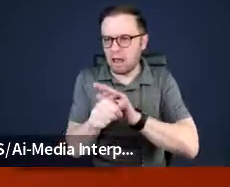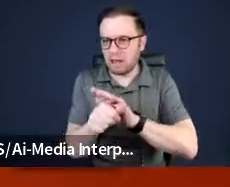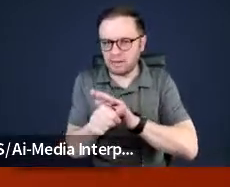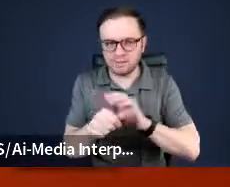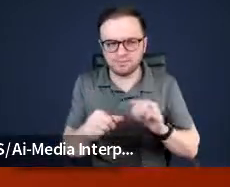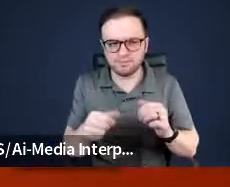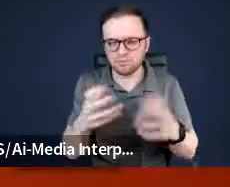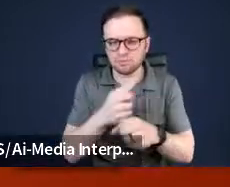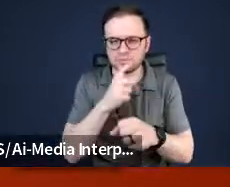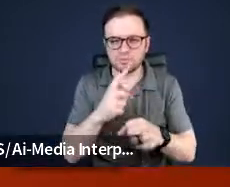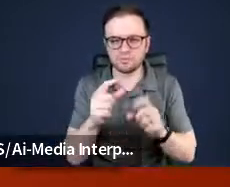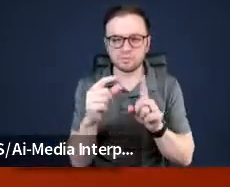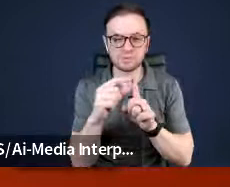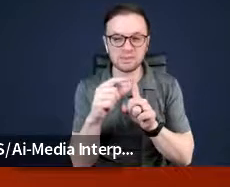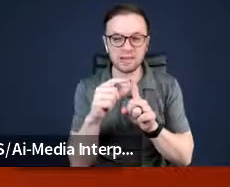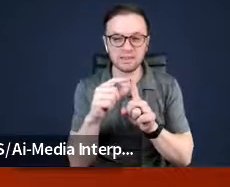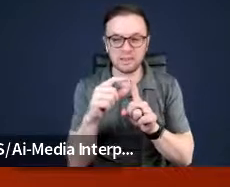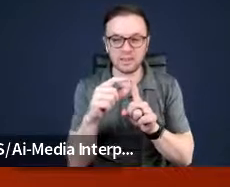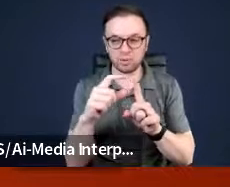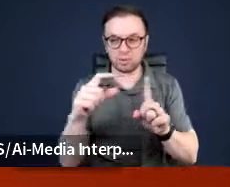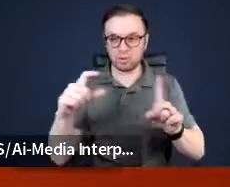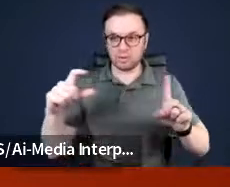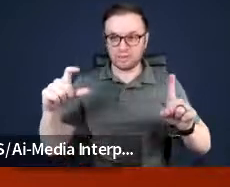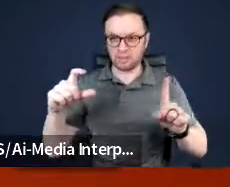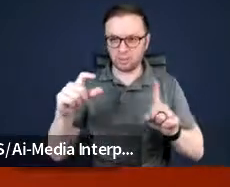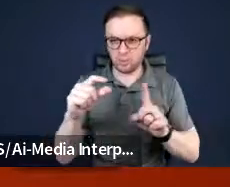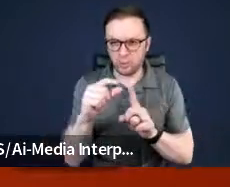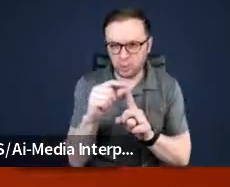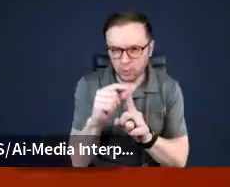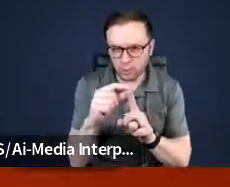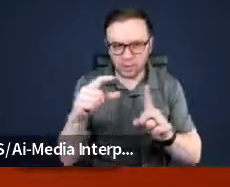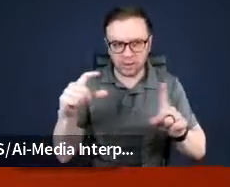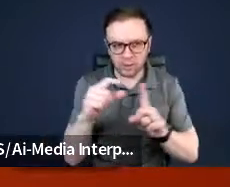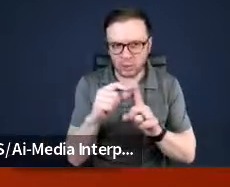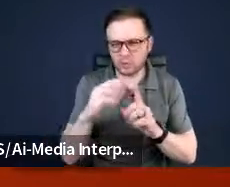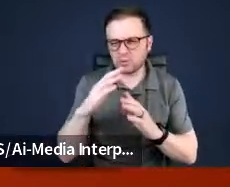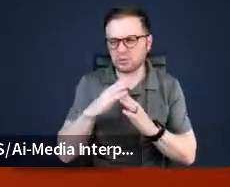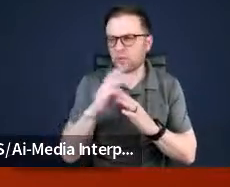make sure if anything autoplay's on the site you can pause and stop and hide it.